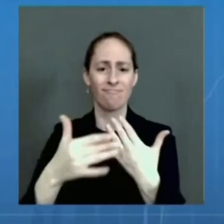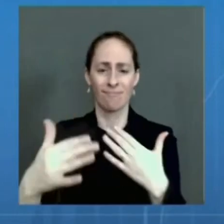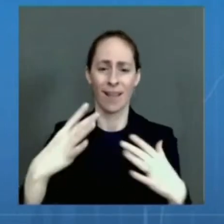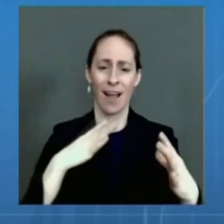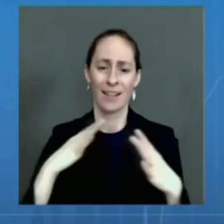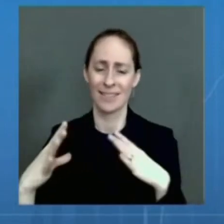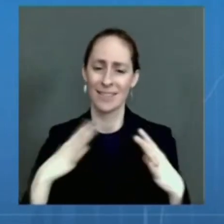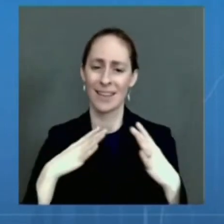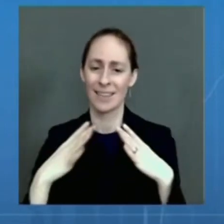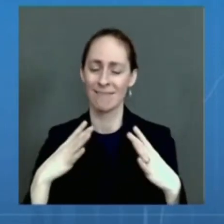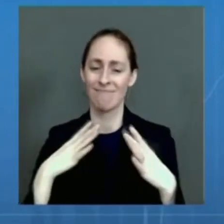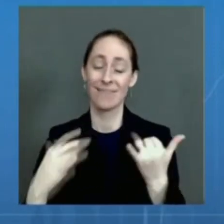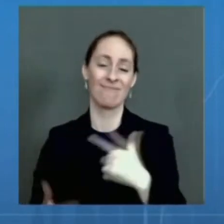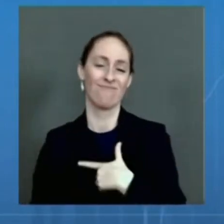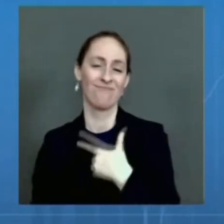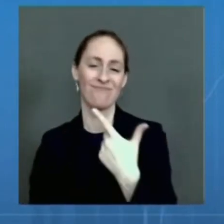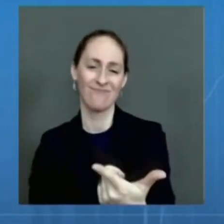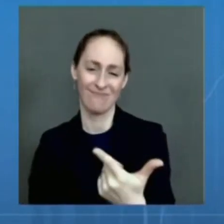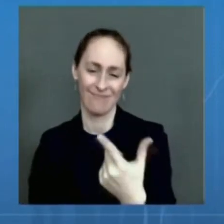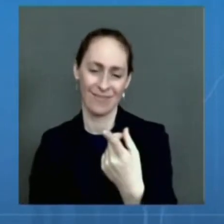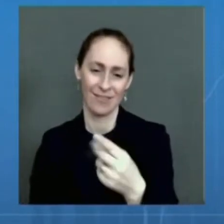THANK YOU. I'LL NOW TURN THINGS OVER TO